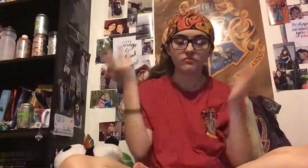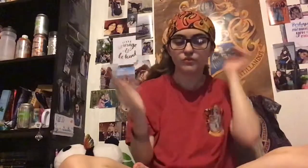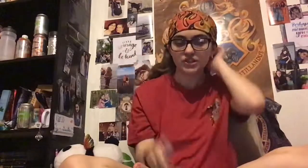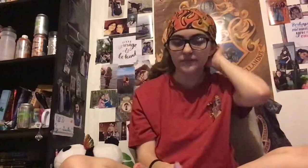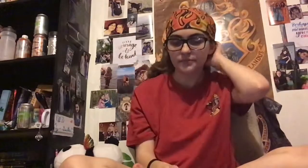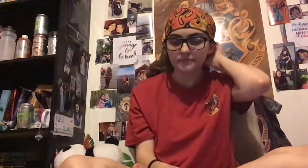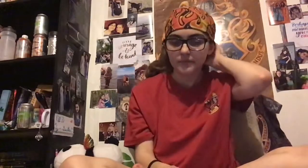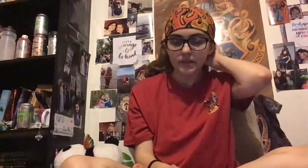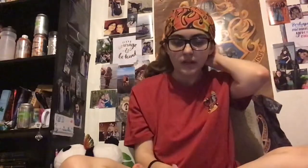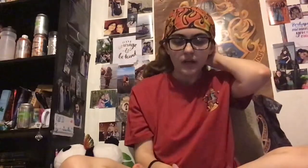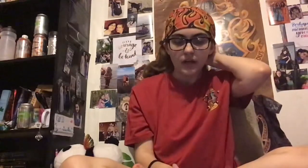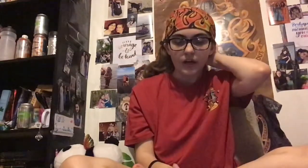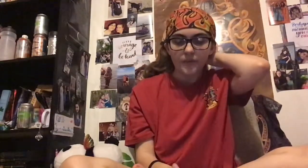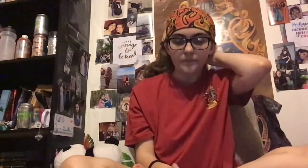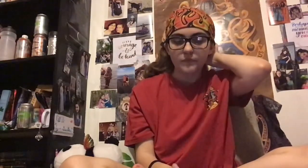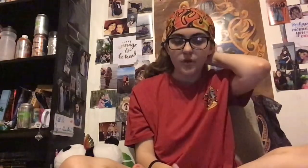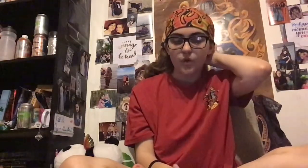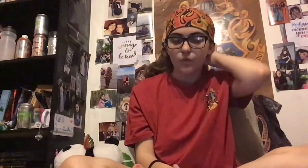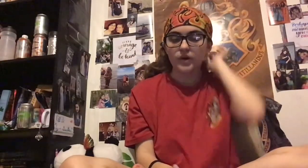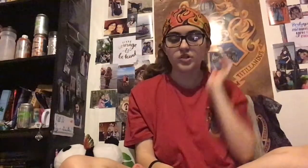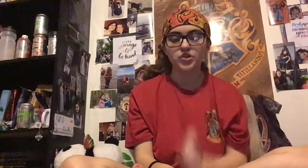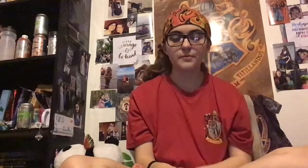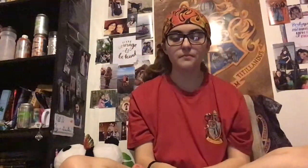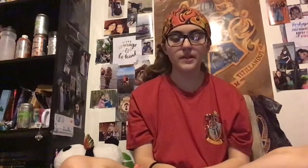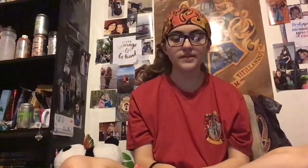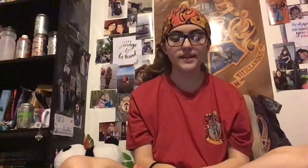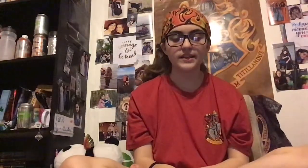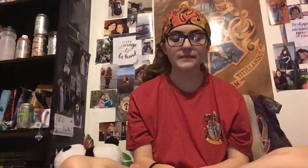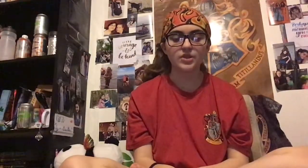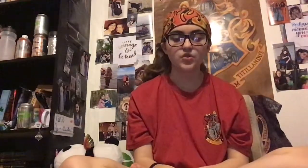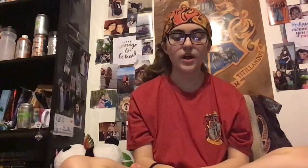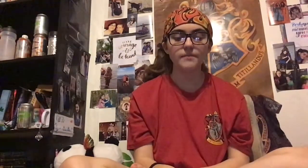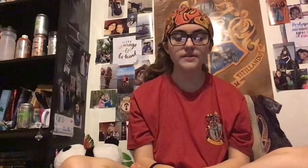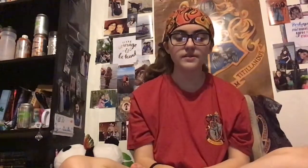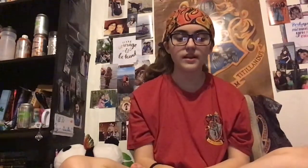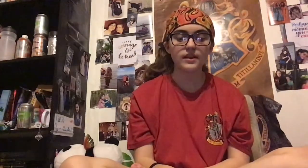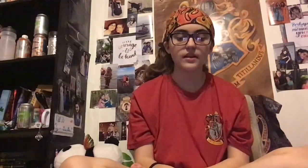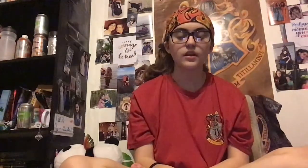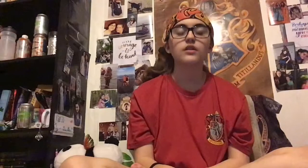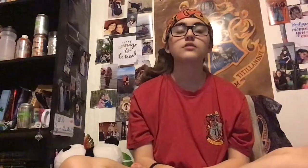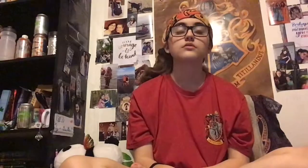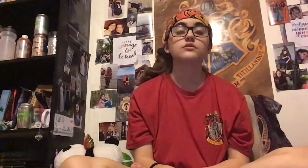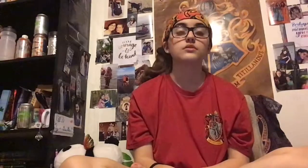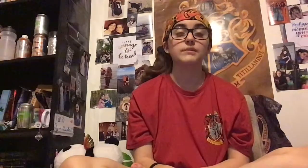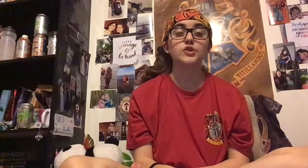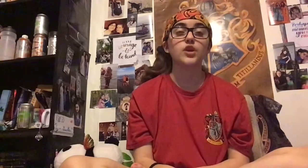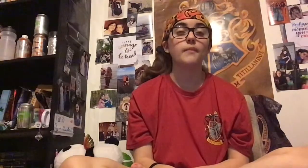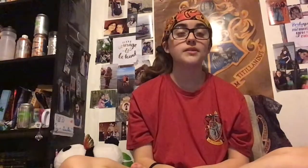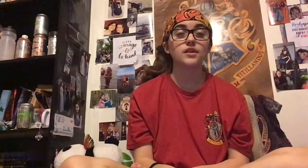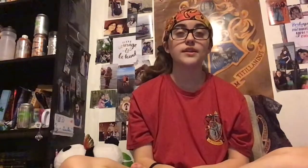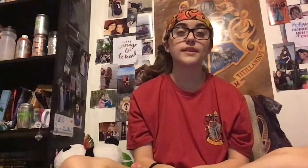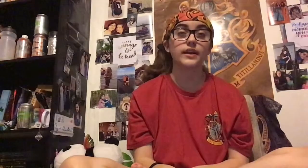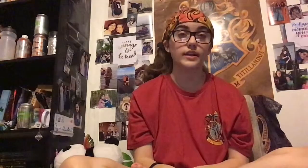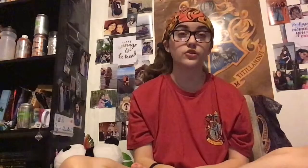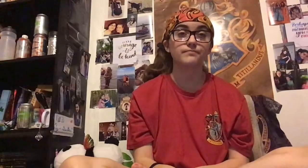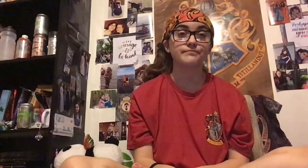Whatever um where trouble melts like lemon drops Lemon drops is not a sign either